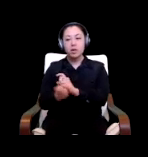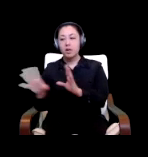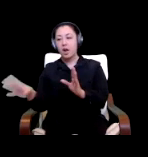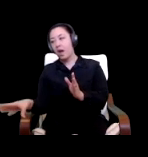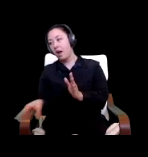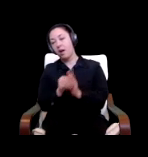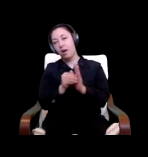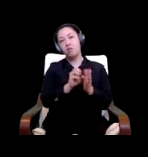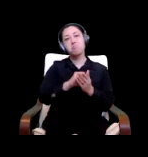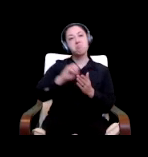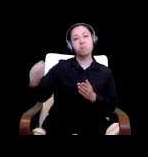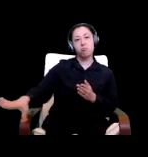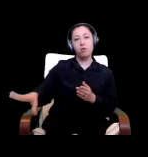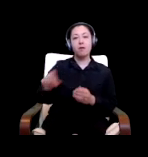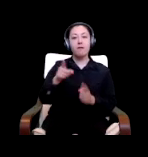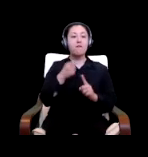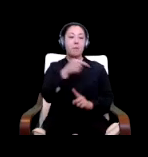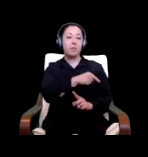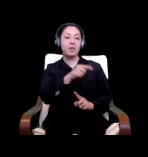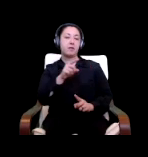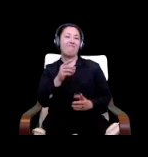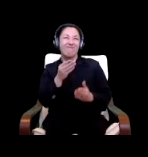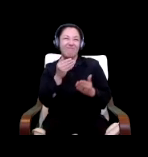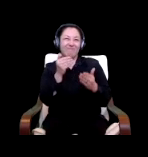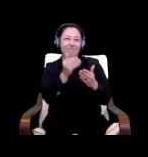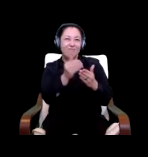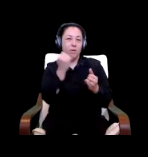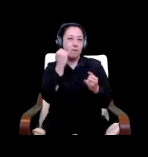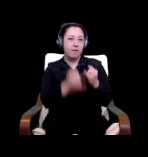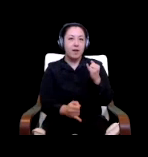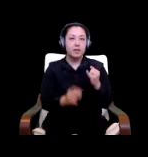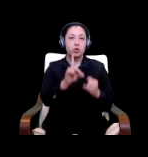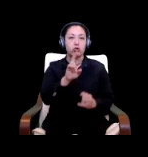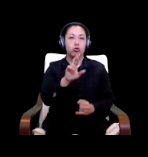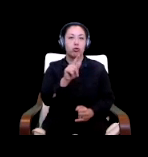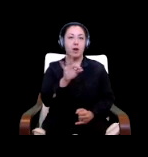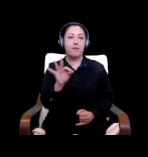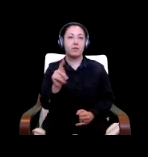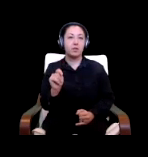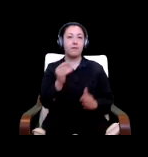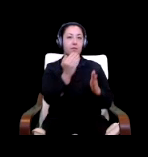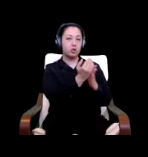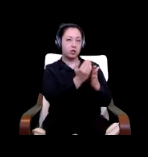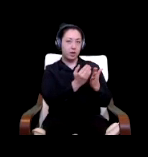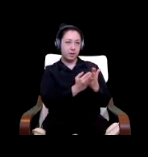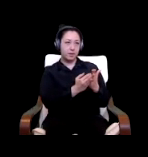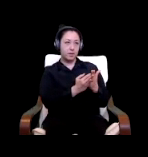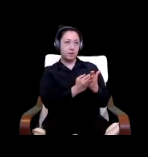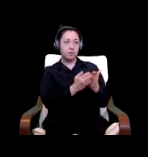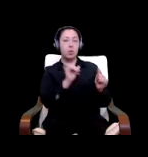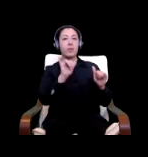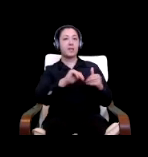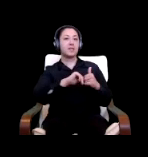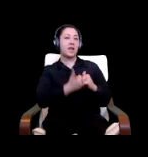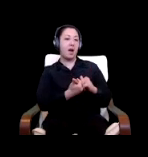draft of the checklist. Briefly that is how we developed it so you know the background